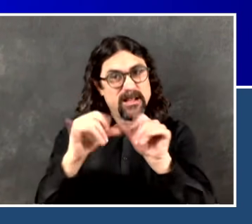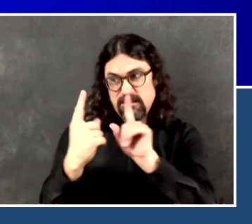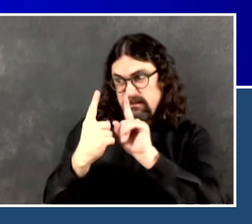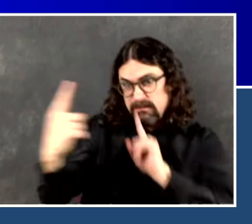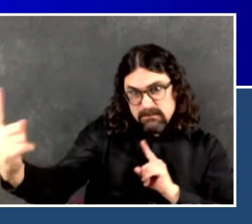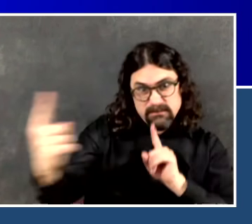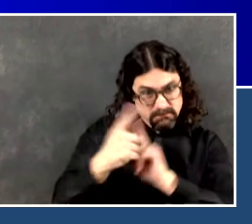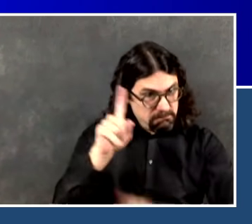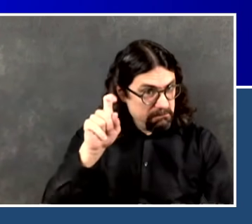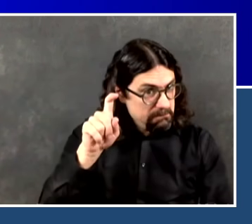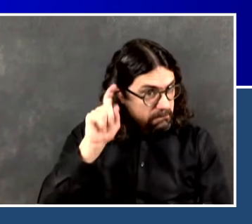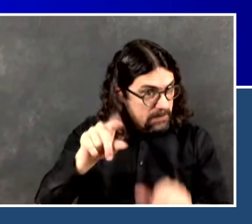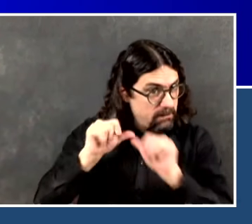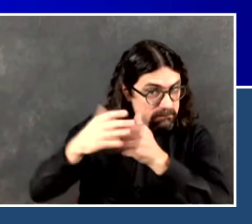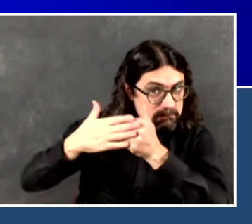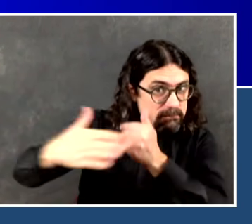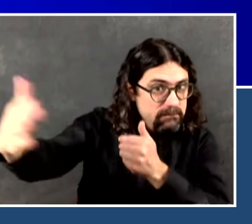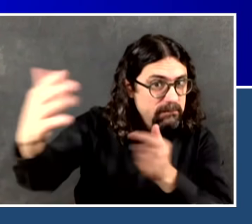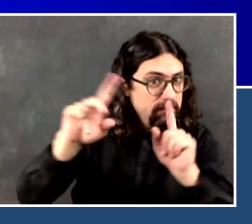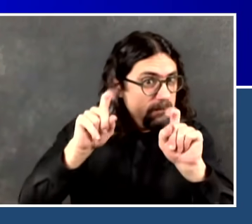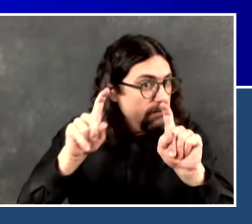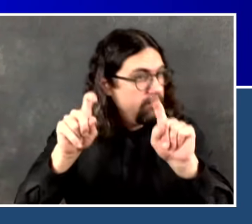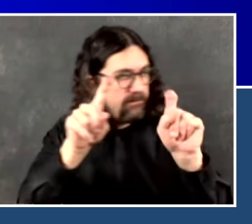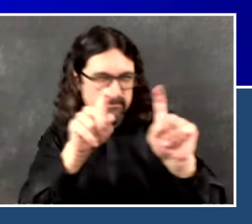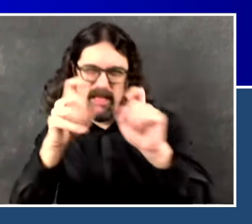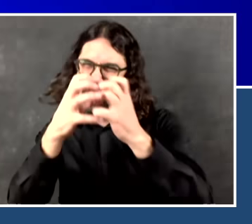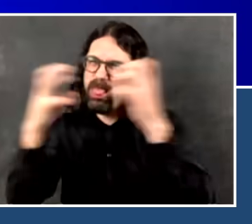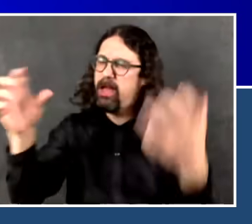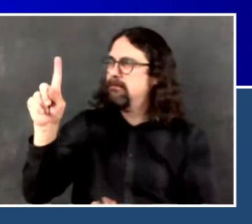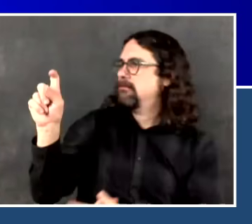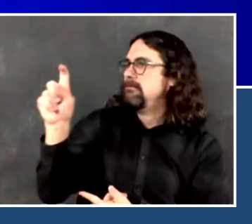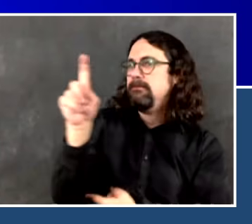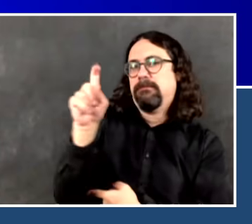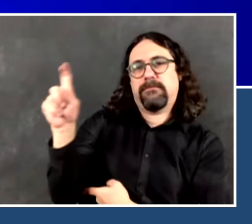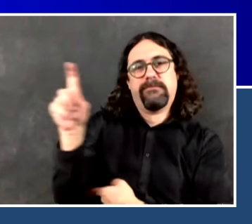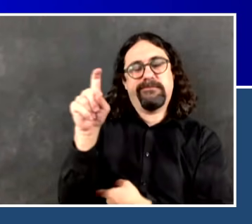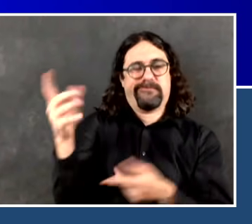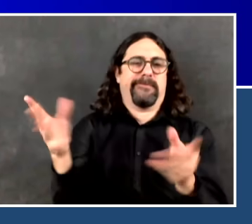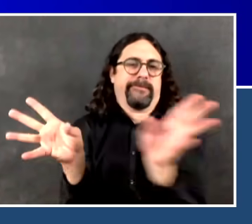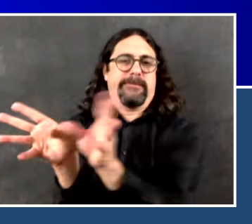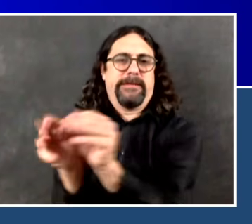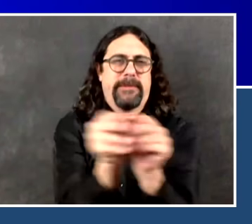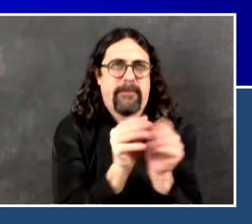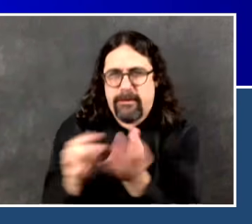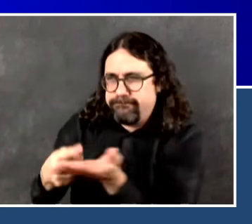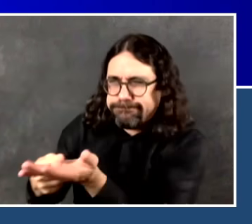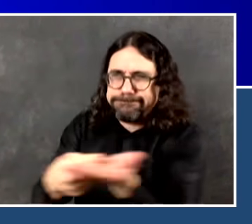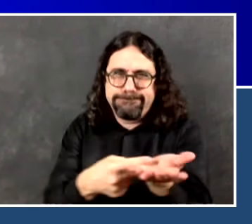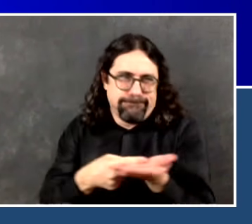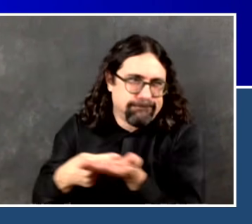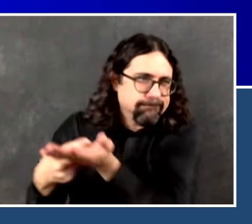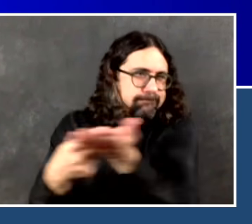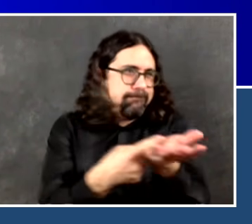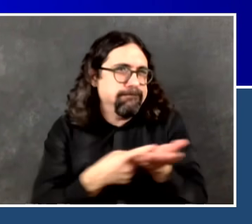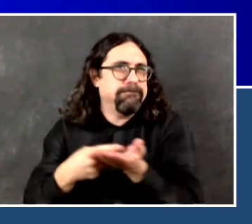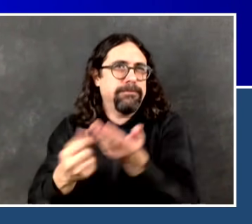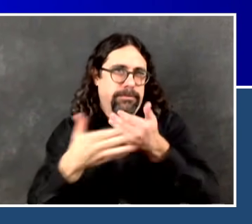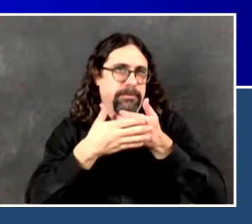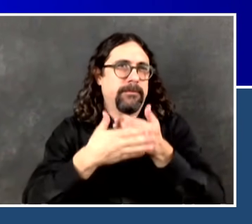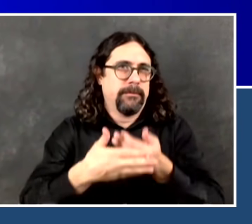B FEIEDLL IN. WE HAVE SOME GOOD INFORMATION FROM AROUND THE WORLD OSOF ME THINGS WE SEE WORKING